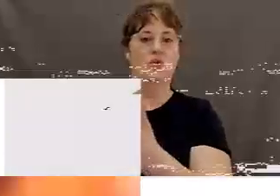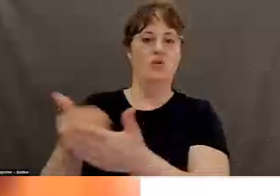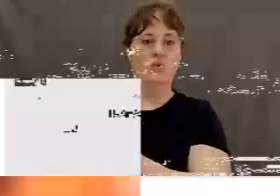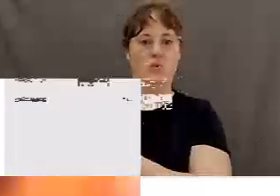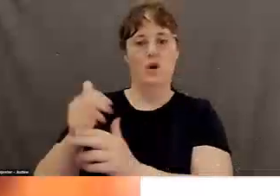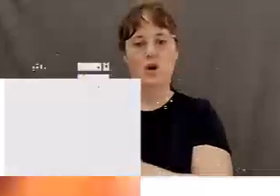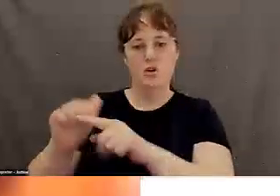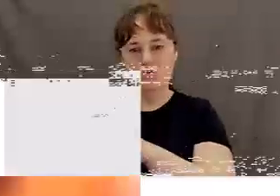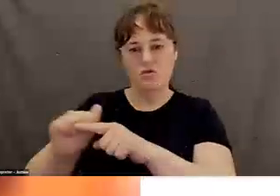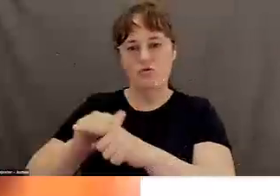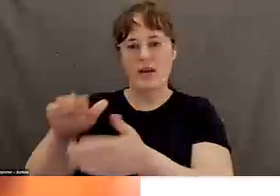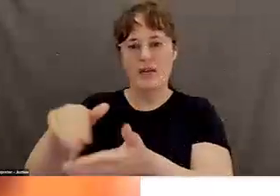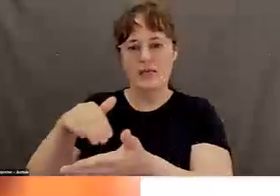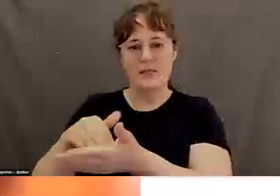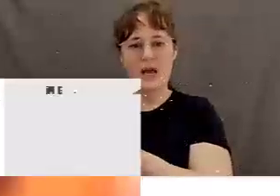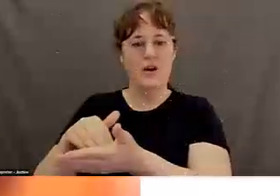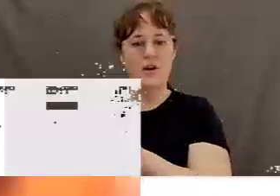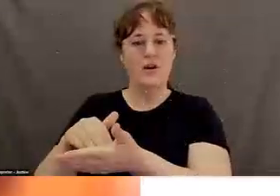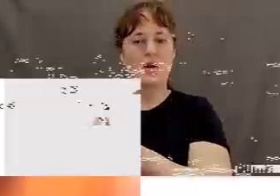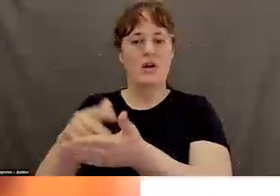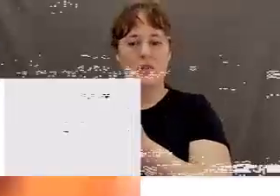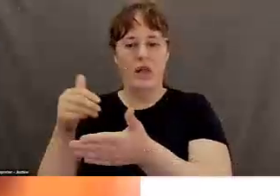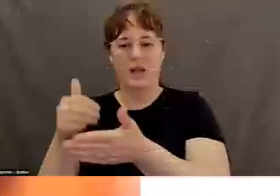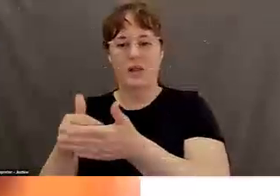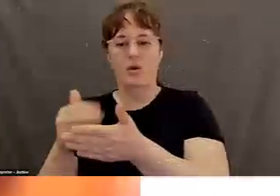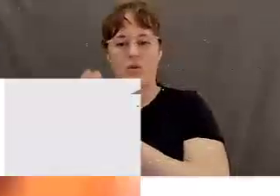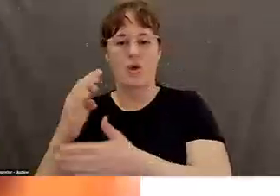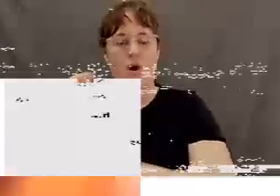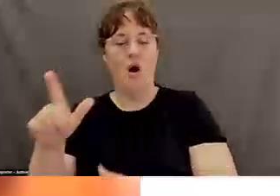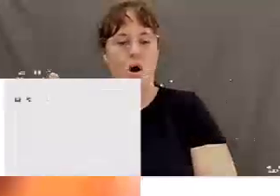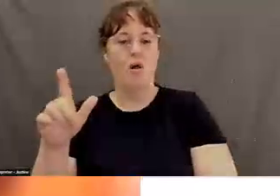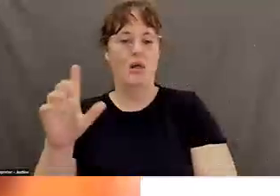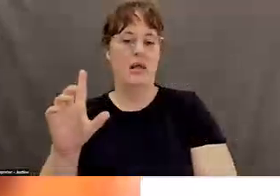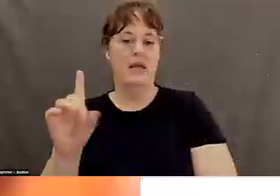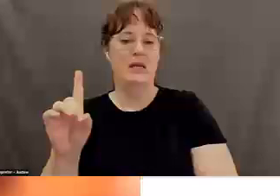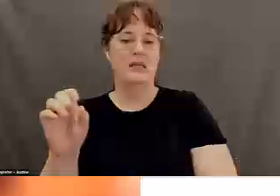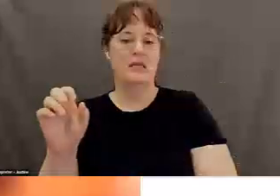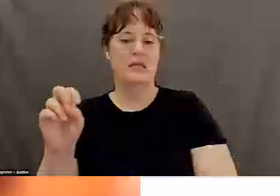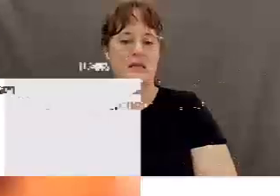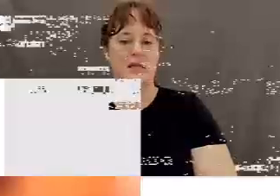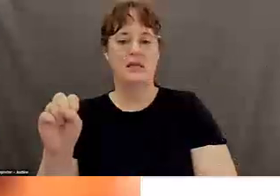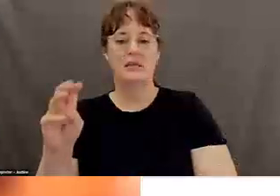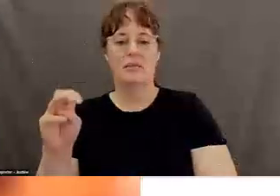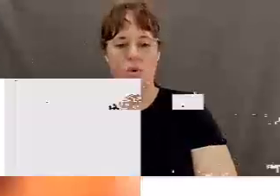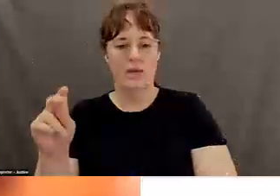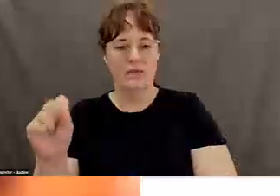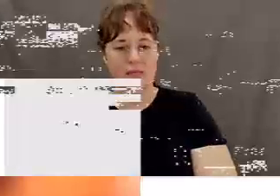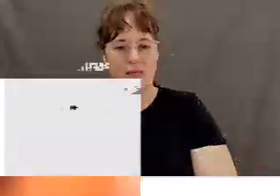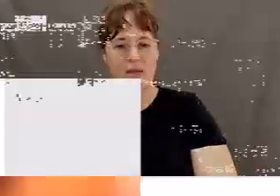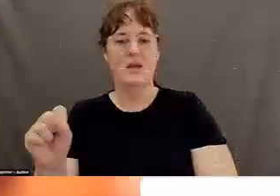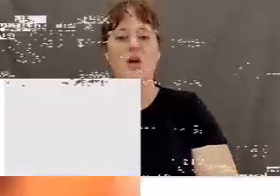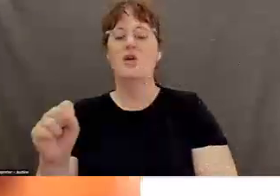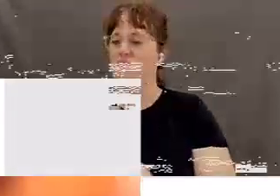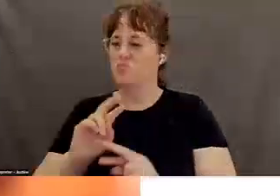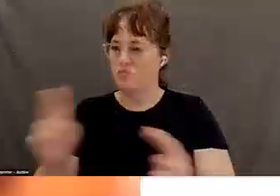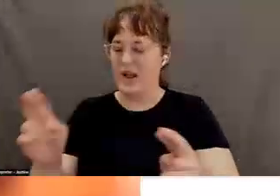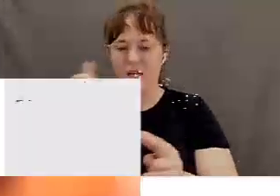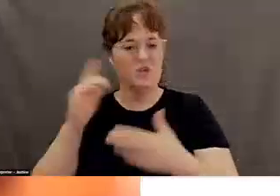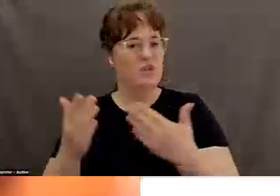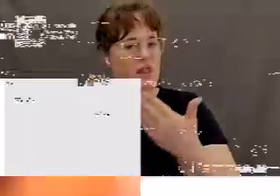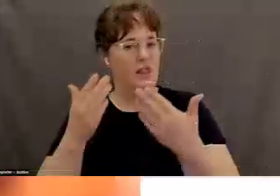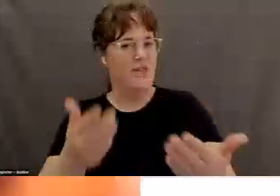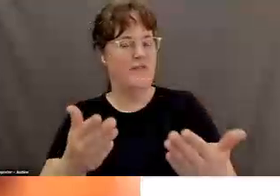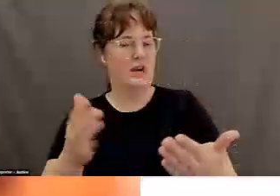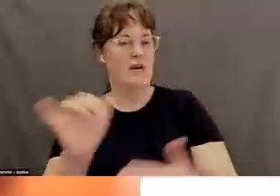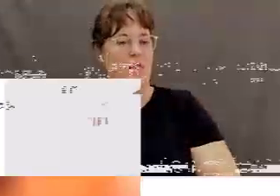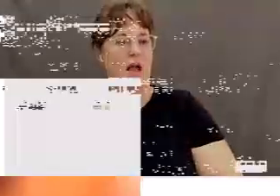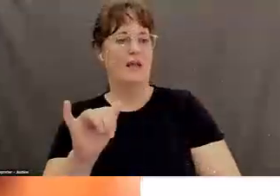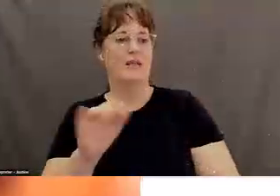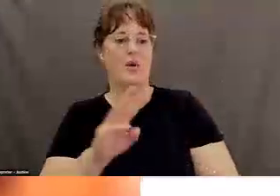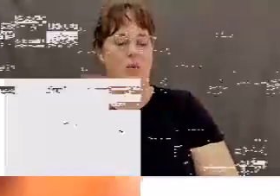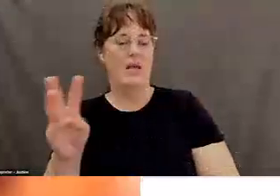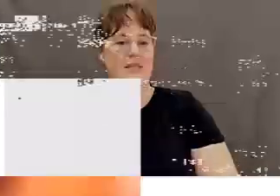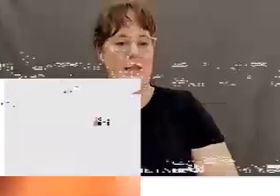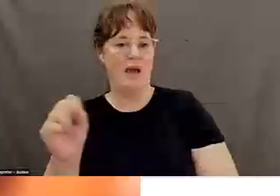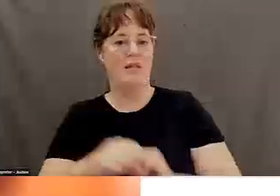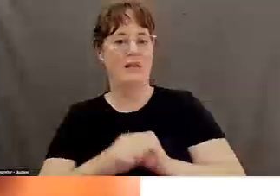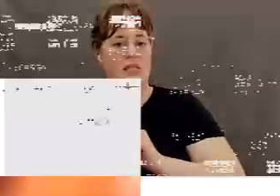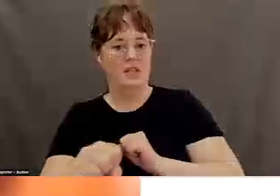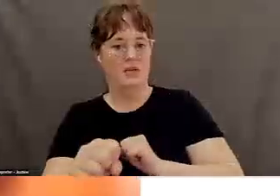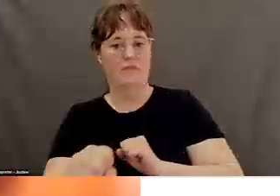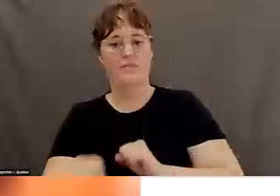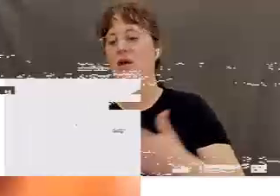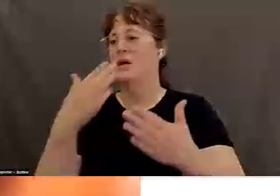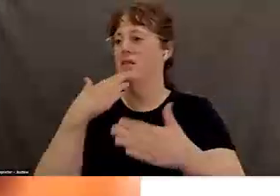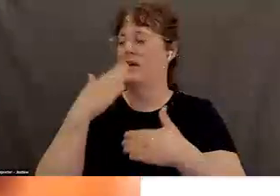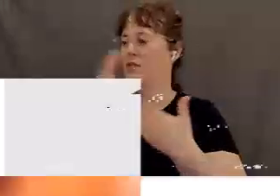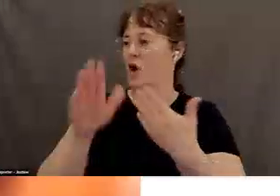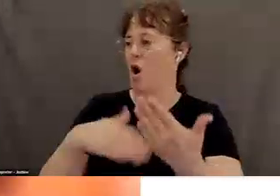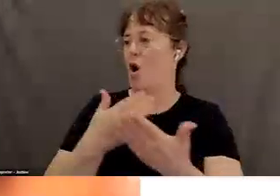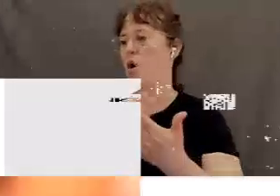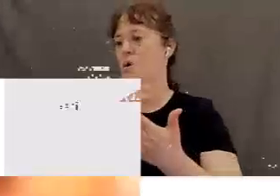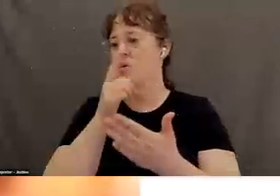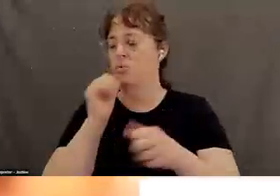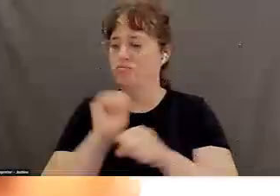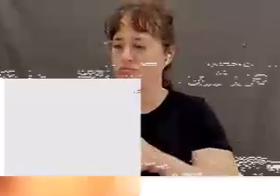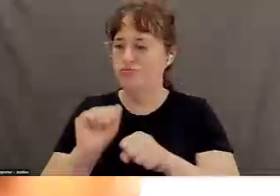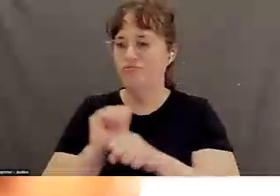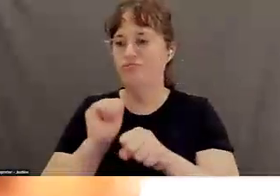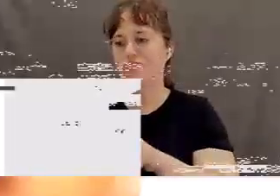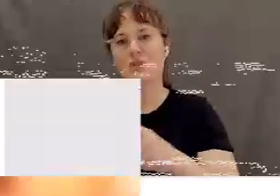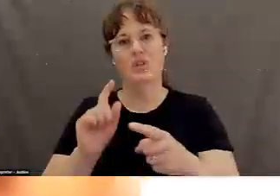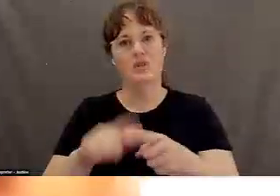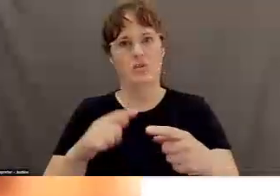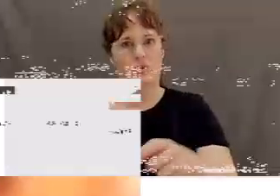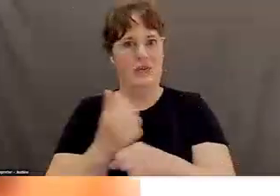Boardroom: to ensure that the next generation of workers is prepared to deliver projects like the West Seattle Extension. I also want to thank all the members of the committee and staff who have put in so much time and work to get us to this point. The analysis you'll hear later today,